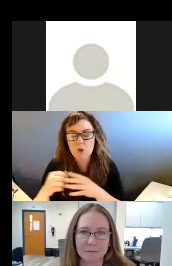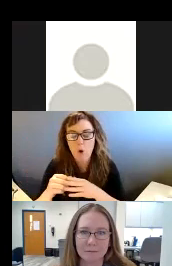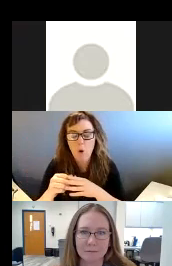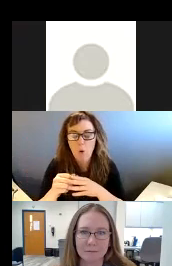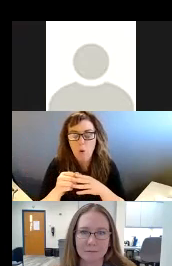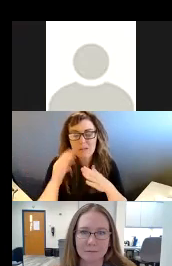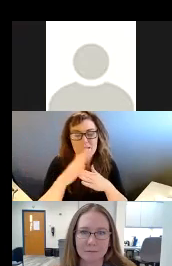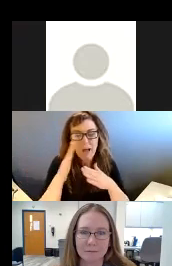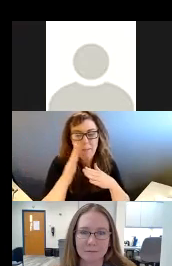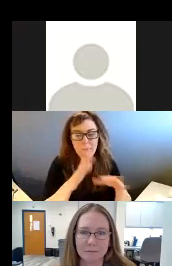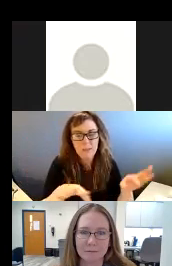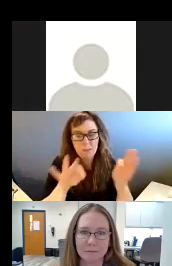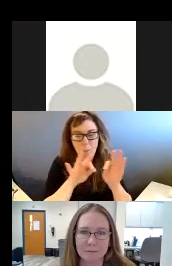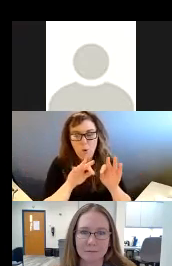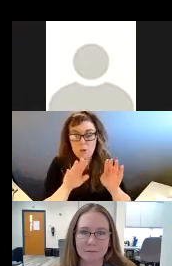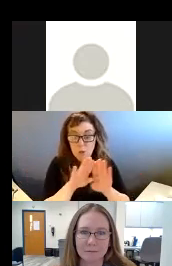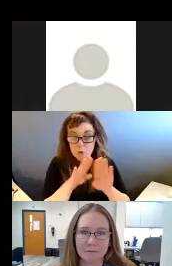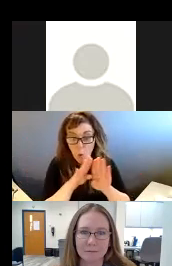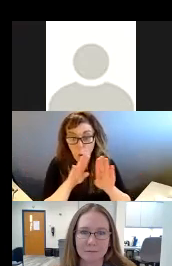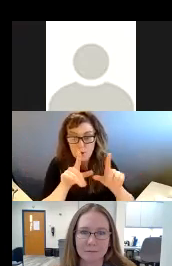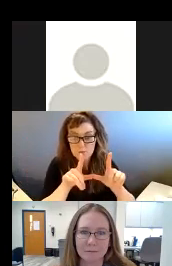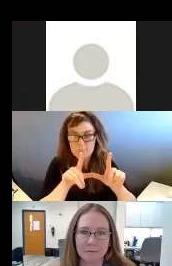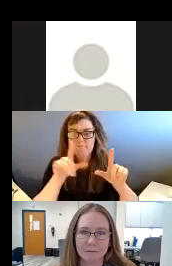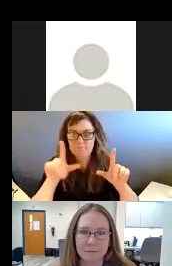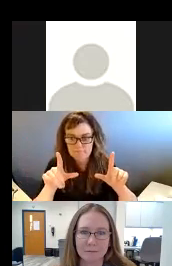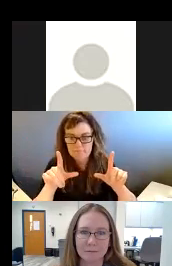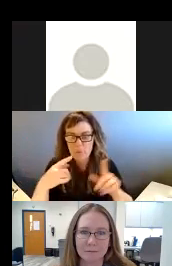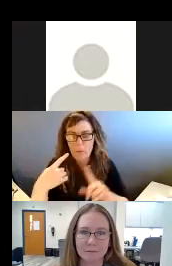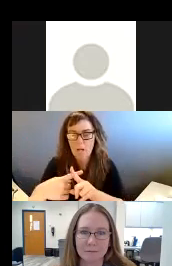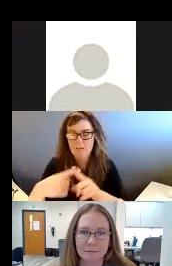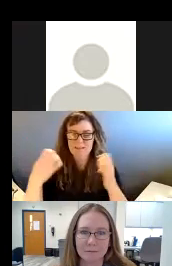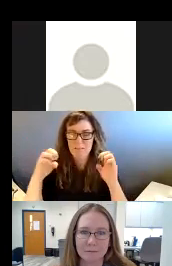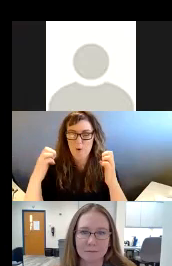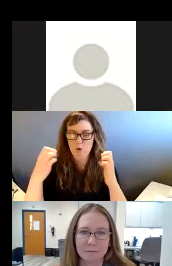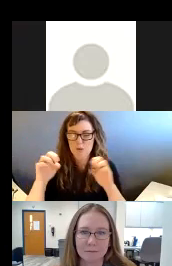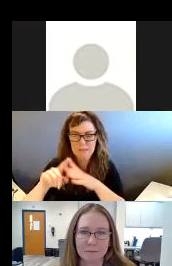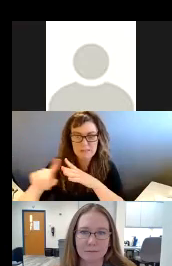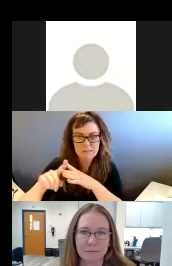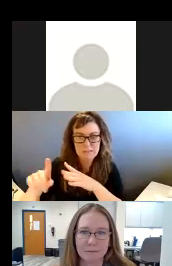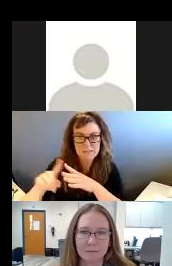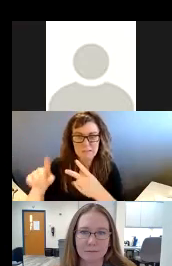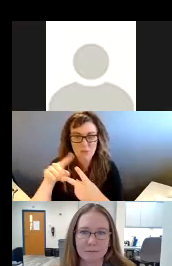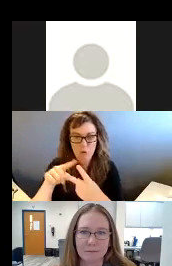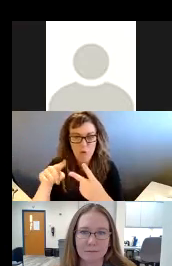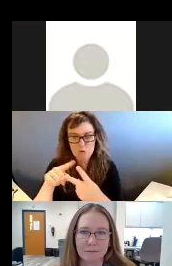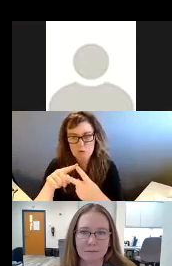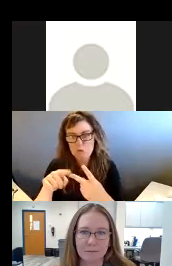DOORS, APPLYING THE RAMP, THEY ALSO WANTED TO HAVE AN EMERGENCY EXIT. SO, THIS WAS THEIR EMERGENCY EXIT.